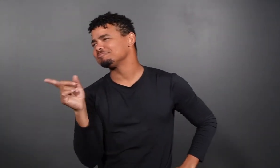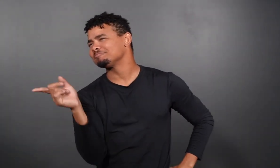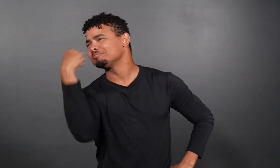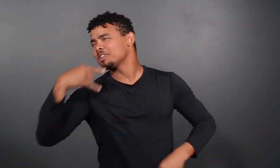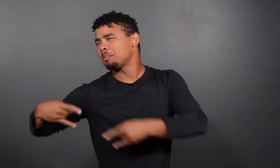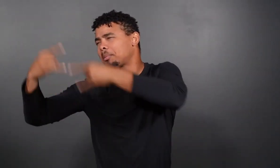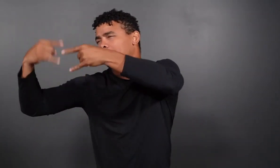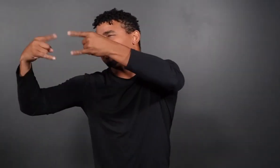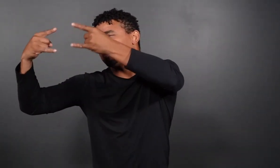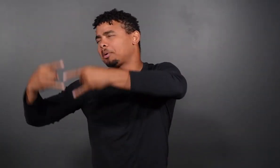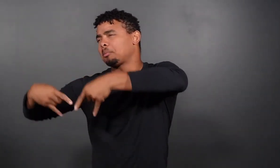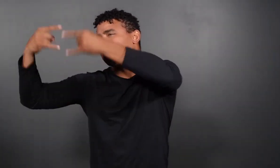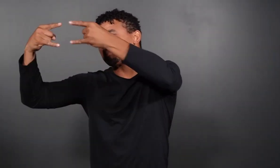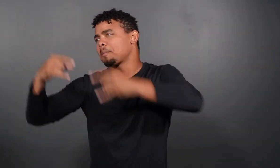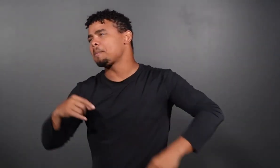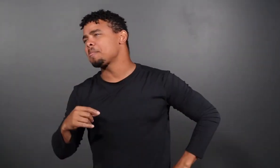he swipes up and the images scroll, then stop